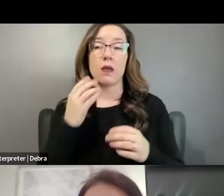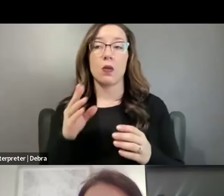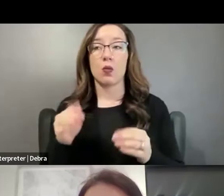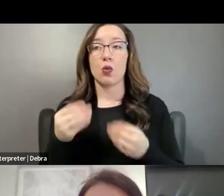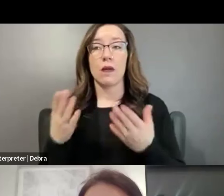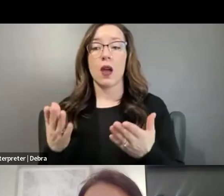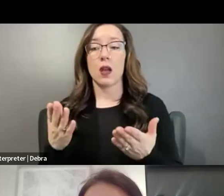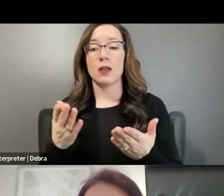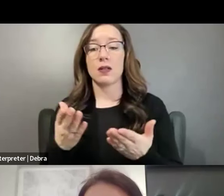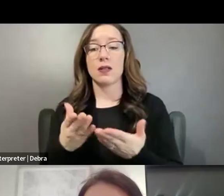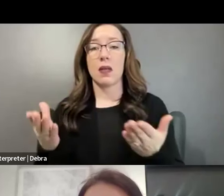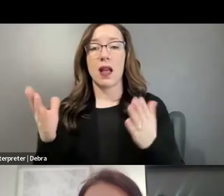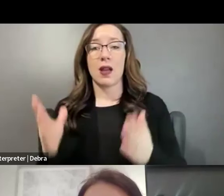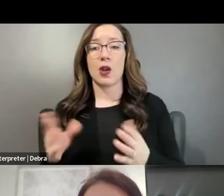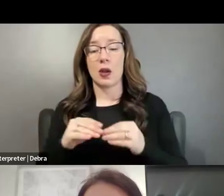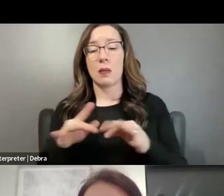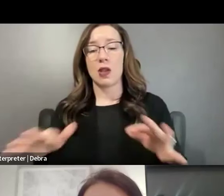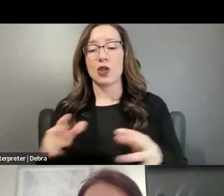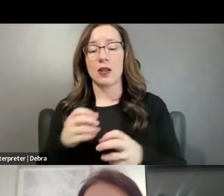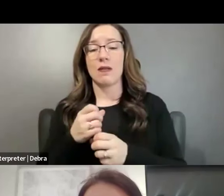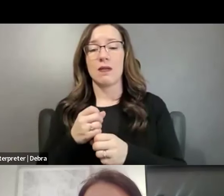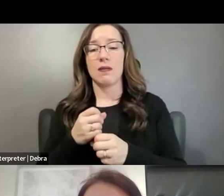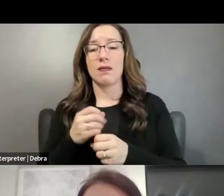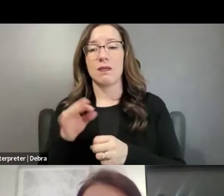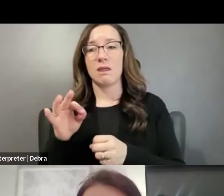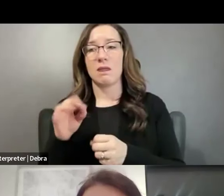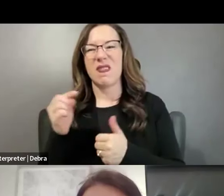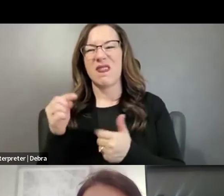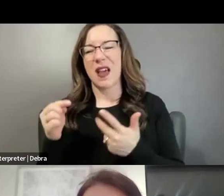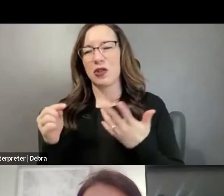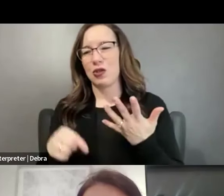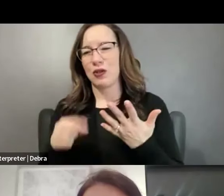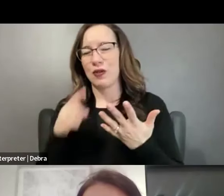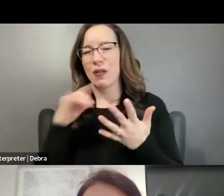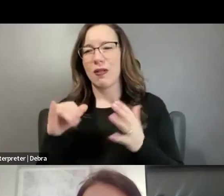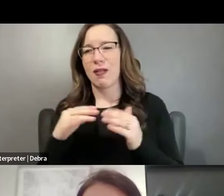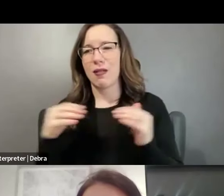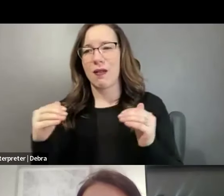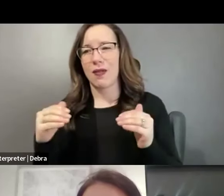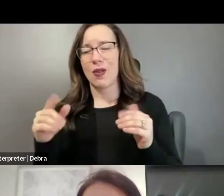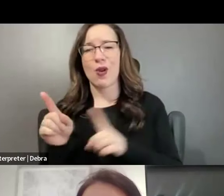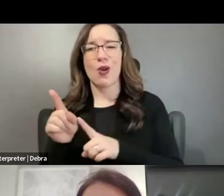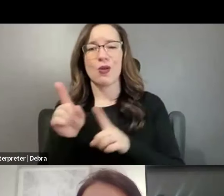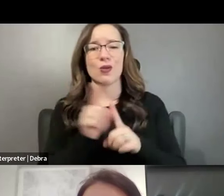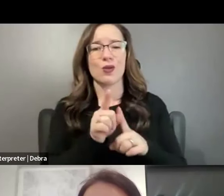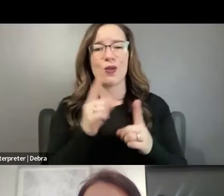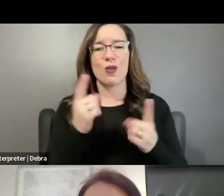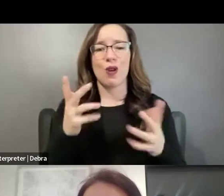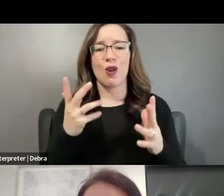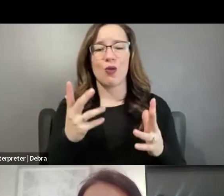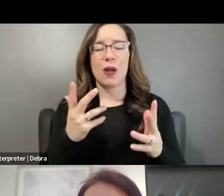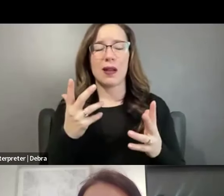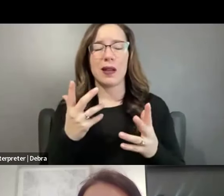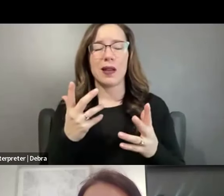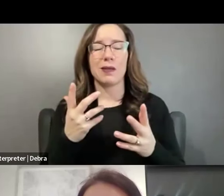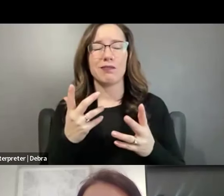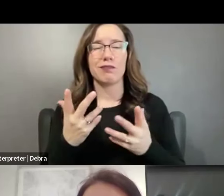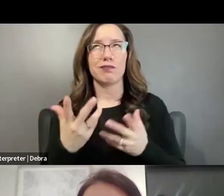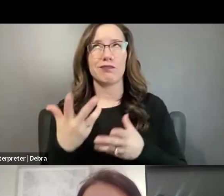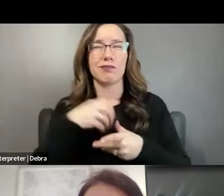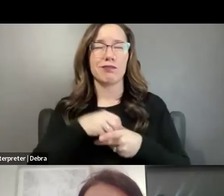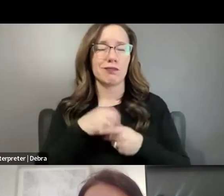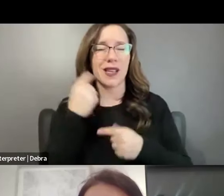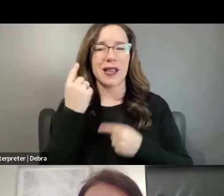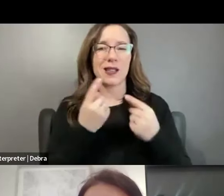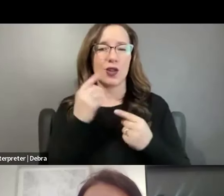that is also already taken into account the whole lifecycle,